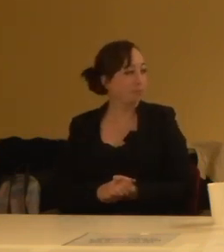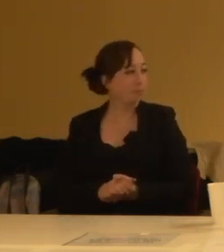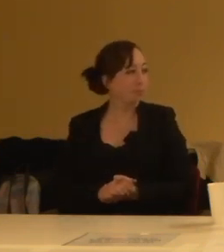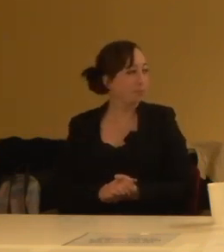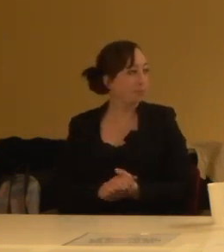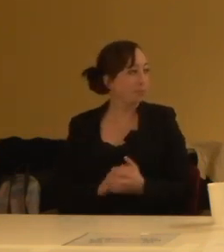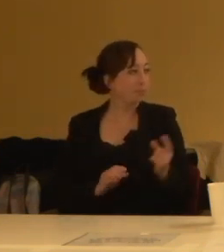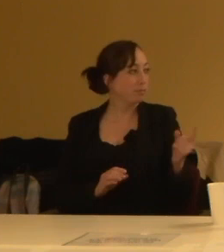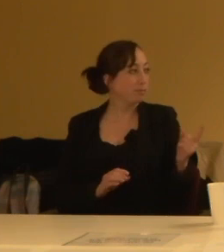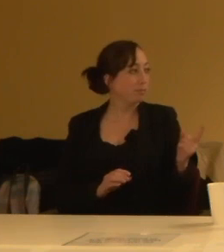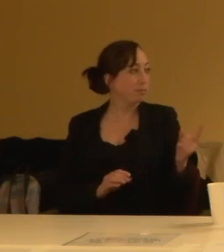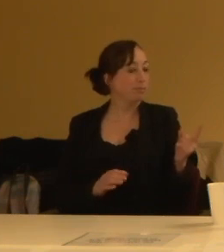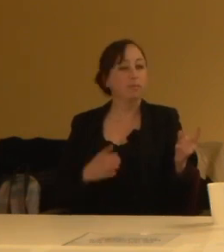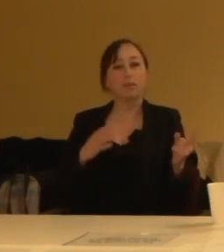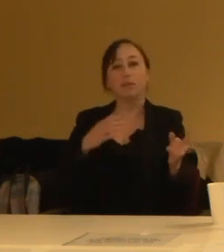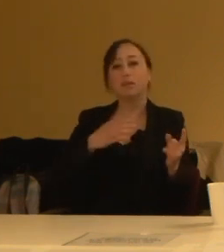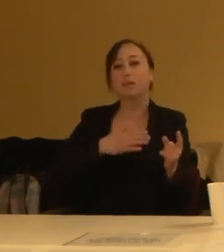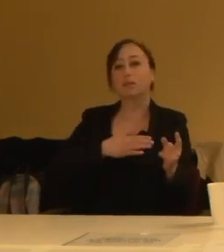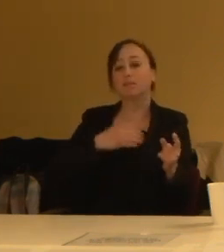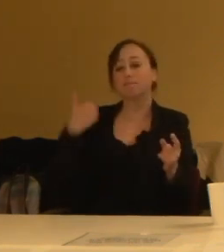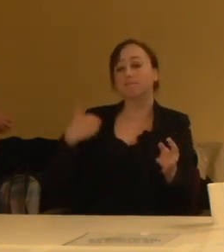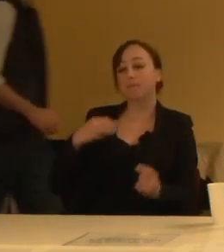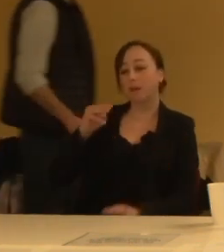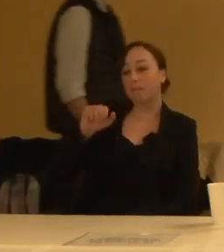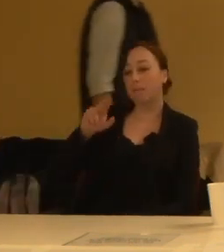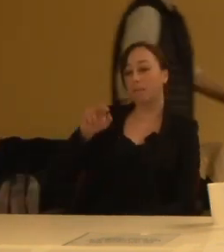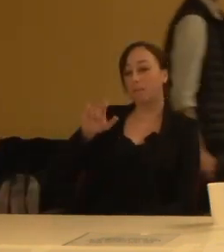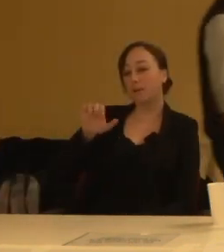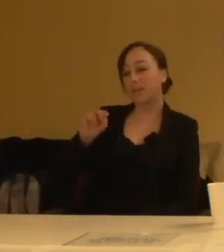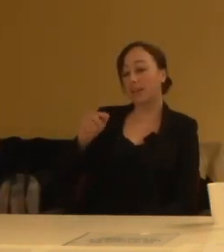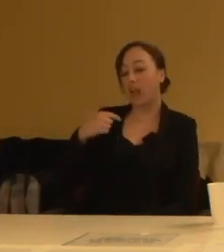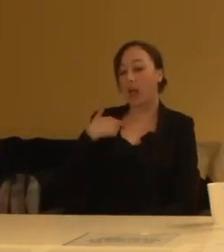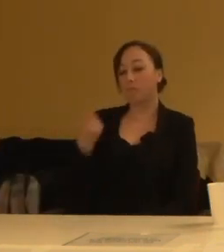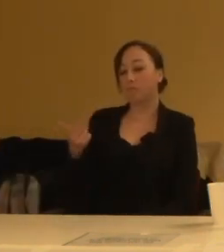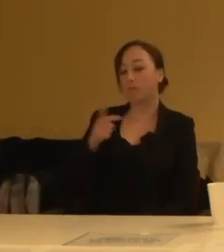I'm covering, this is Martine, I'm covering so Bradley can come back and have a seat.